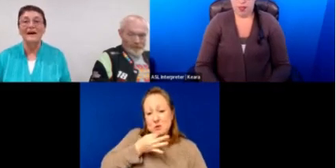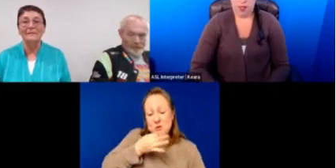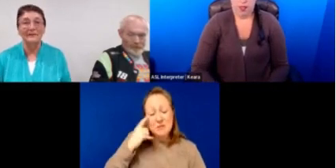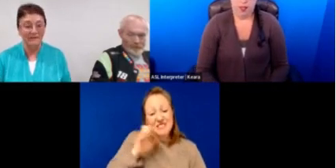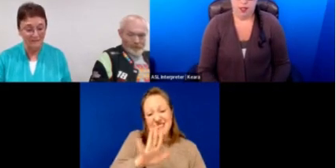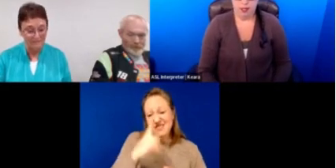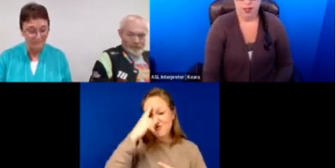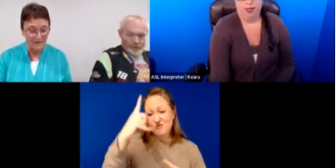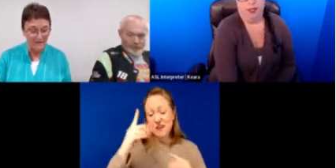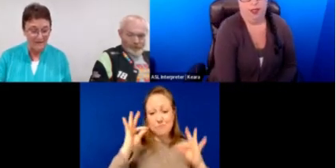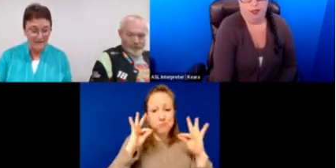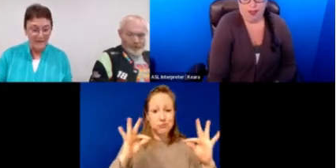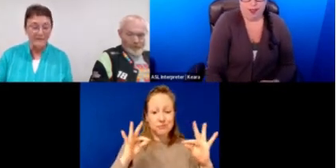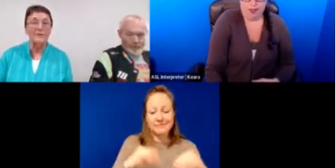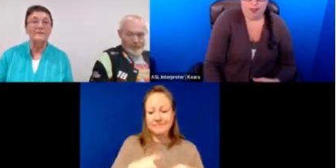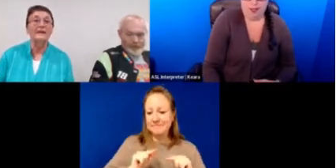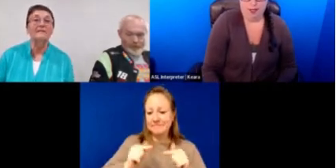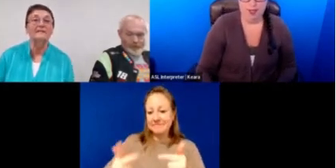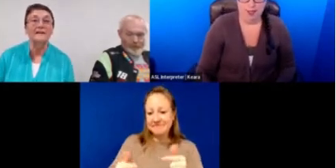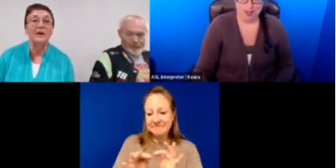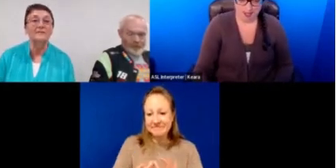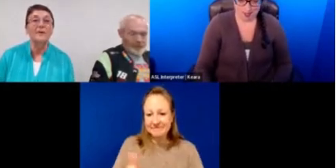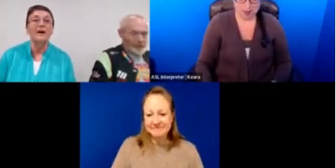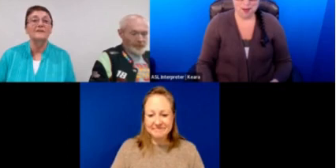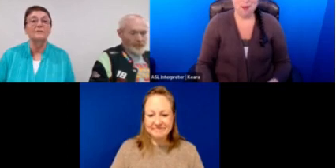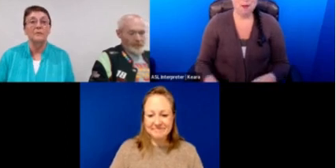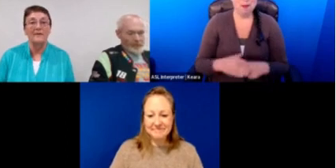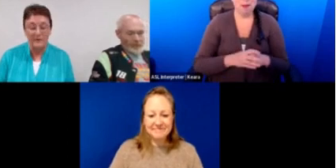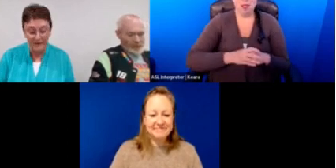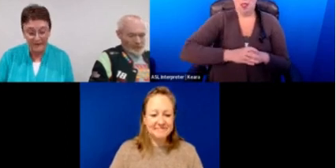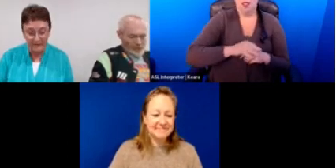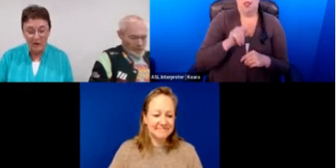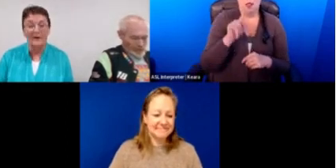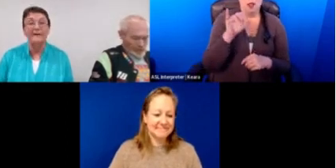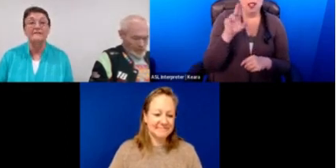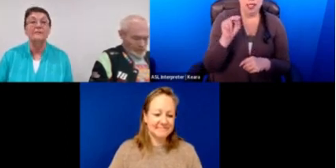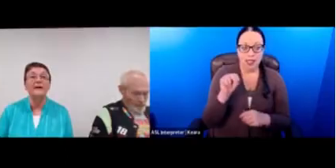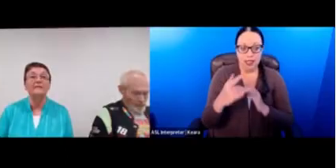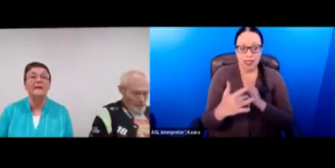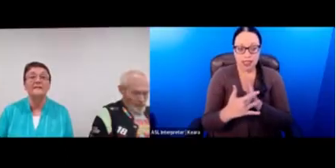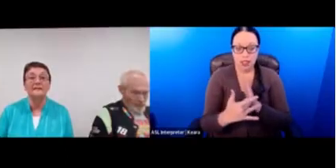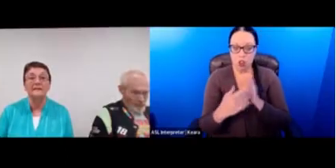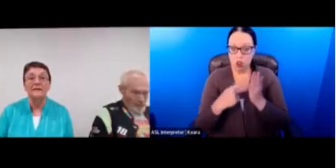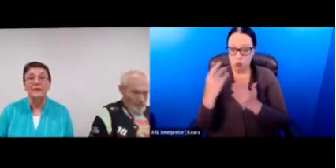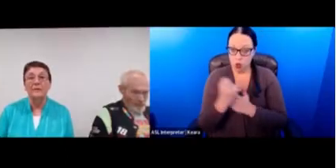slide, please. So the Tennessee technology project was rather unique. It started in 2018. With